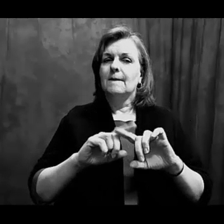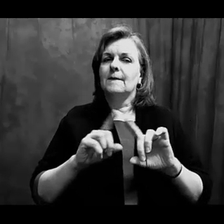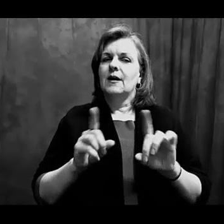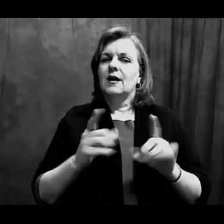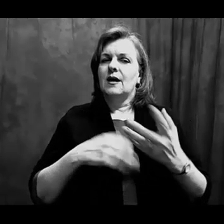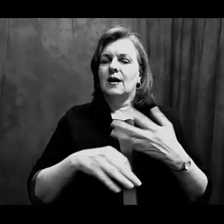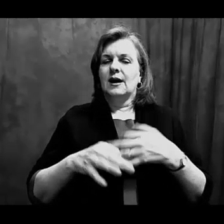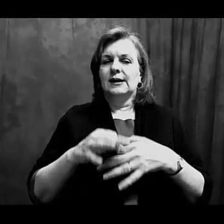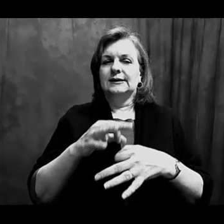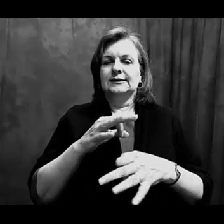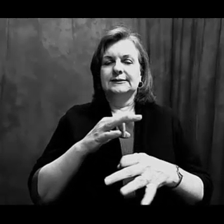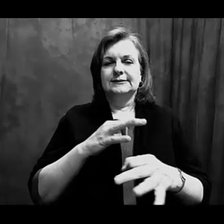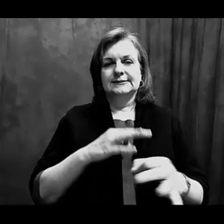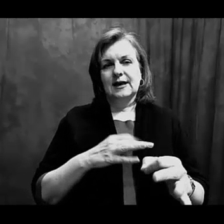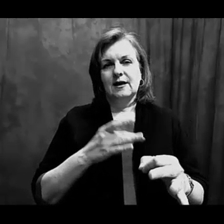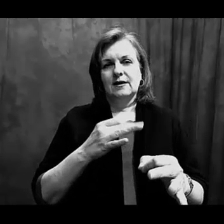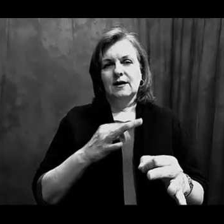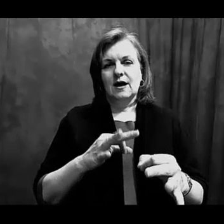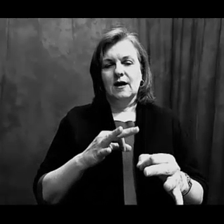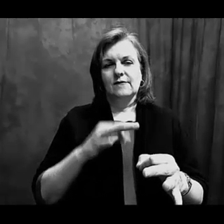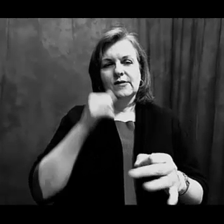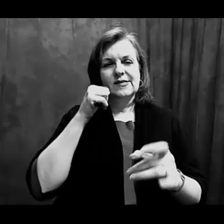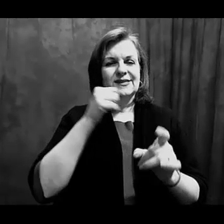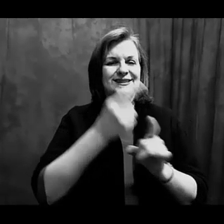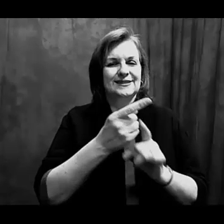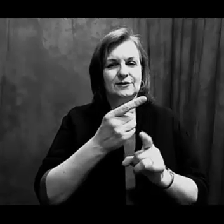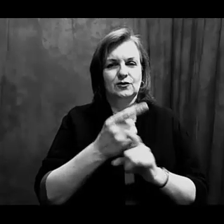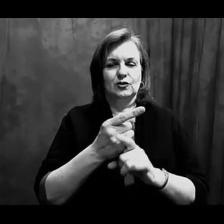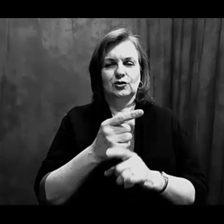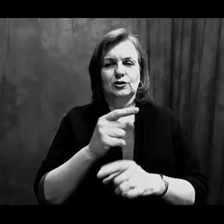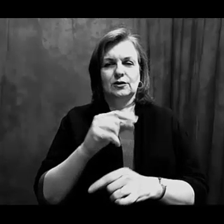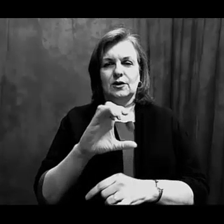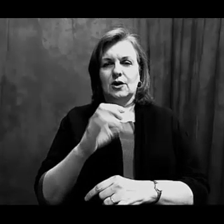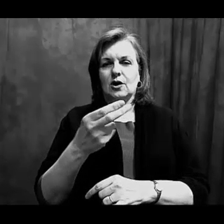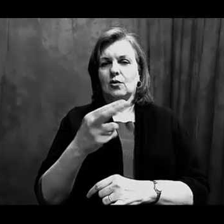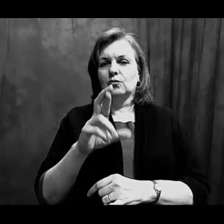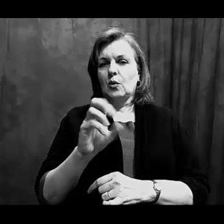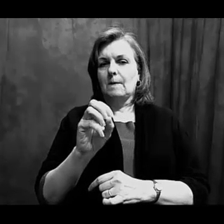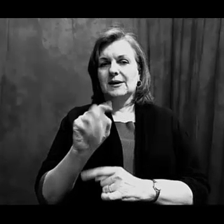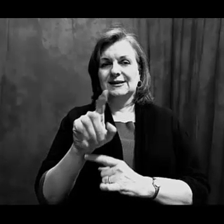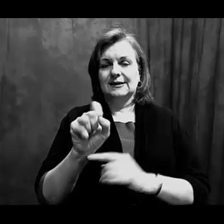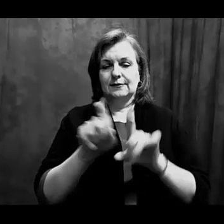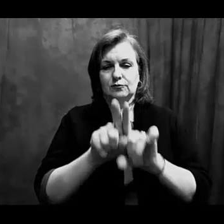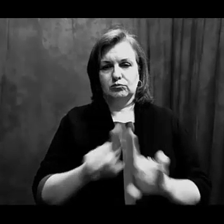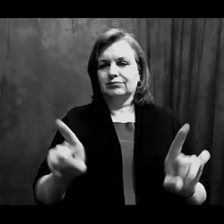but instead of dividing the sister chromatids like we did before